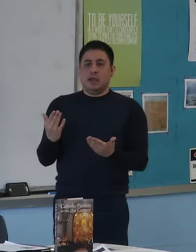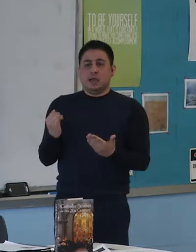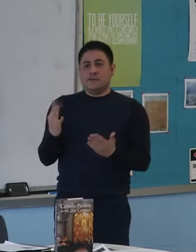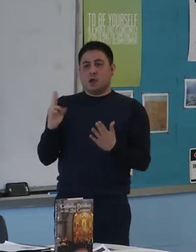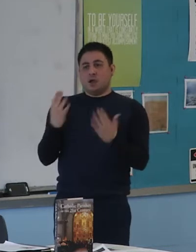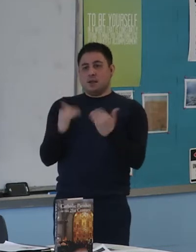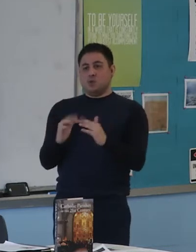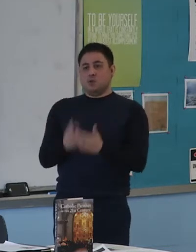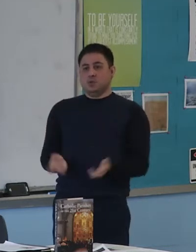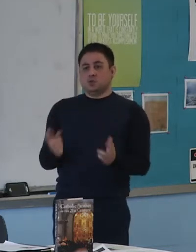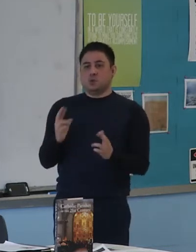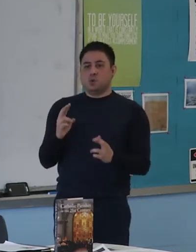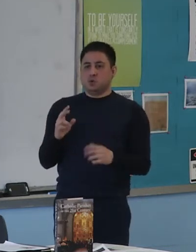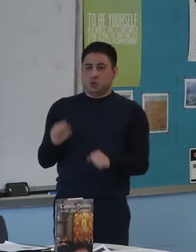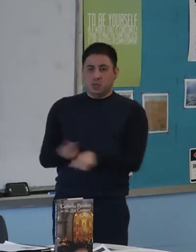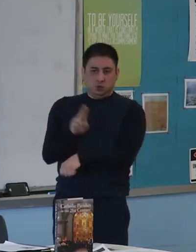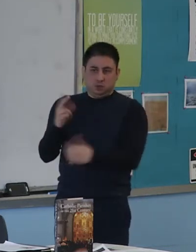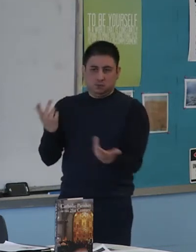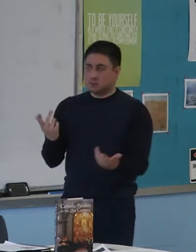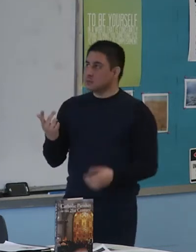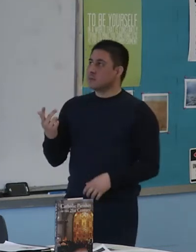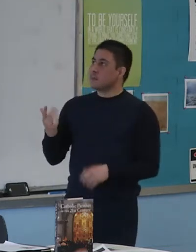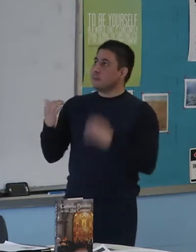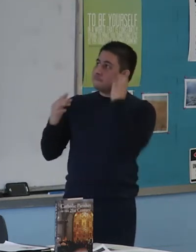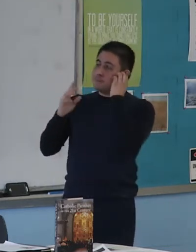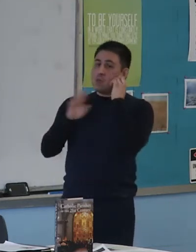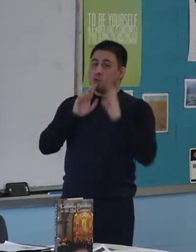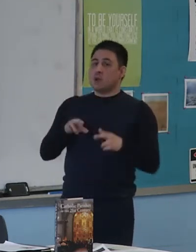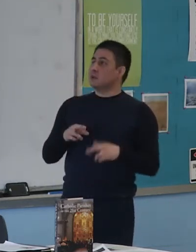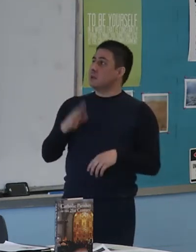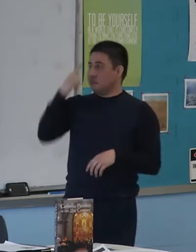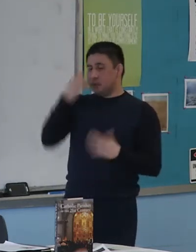resources were at your disposal. So they come back: mental health, substance abuse.